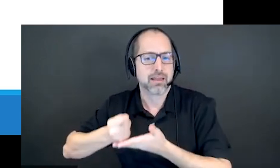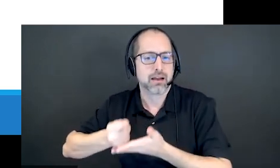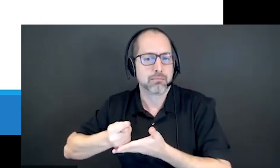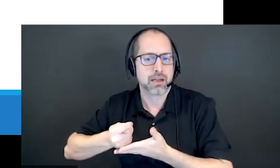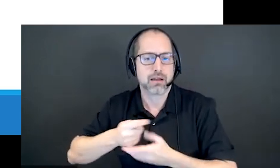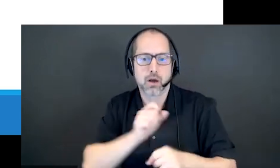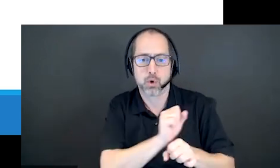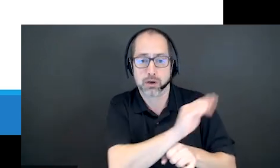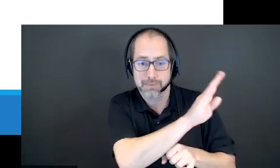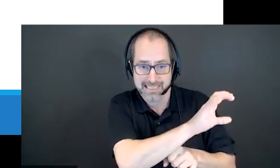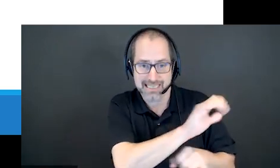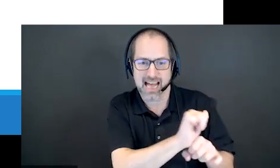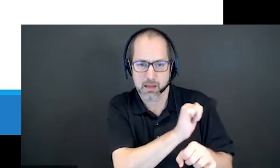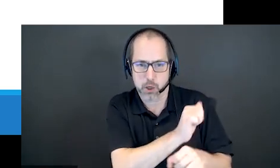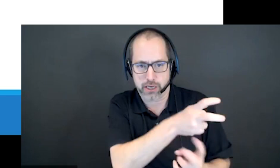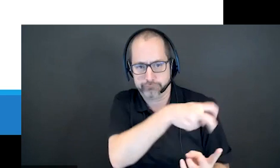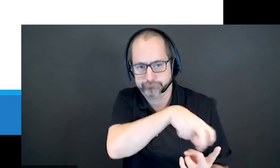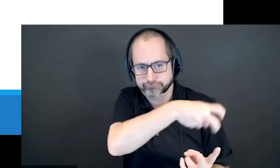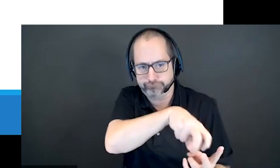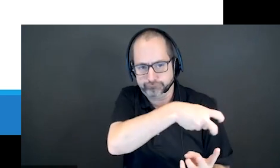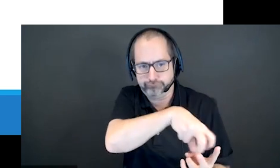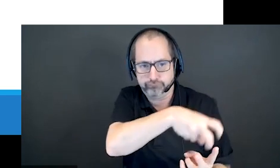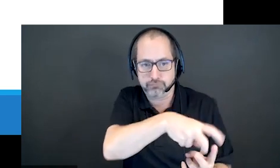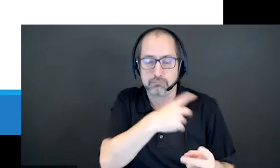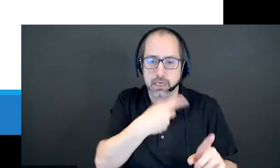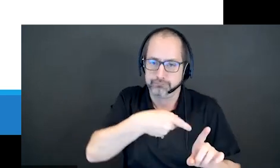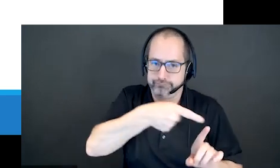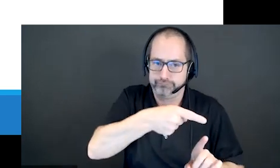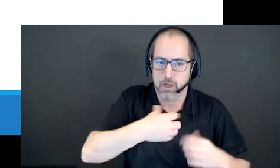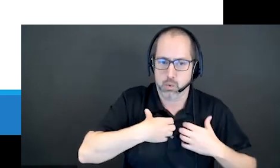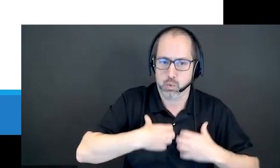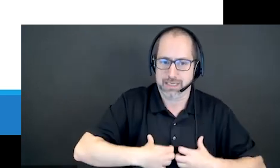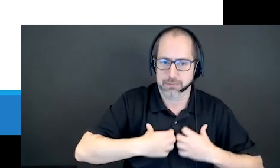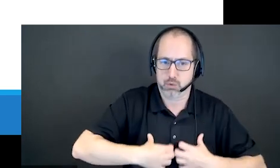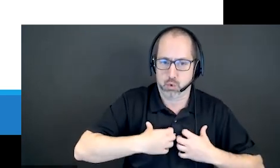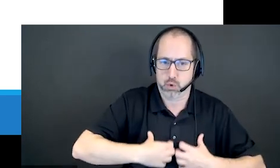Columbia and Alberta with a special interest in respiratory conditions and now working with